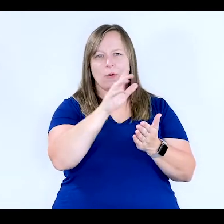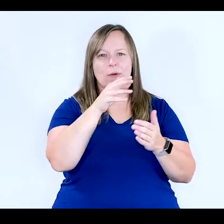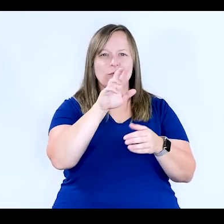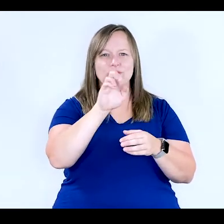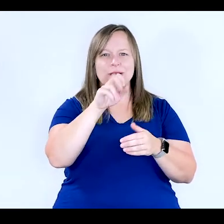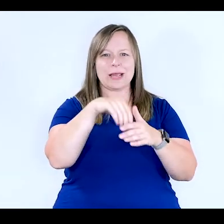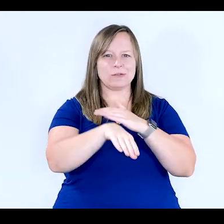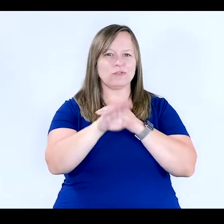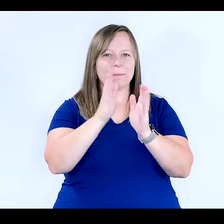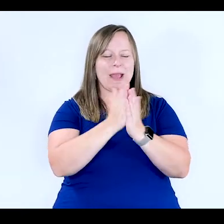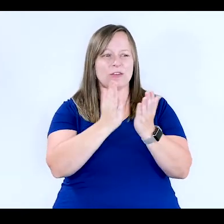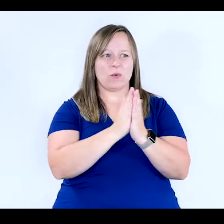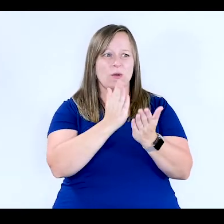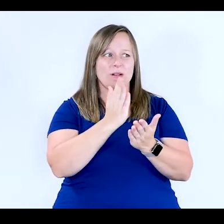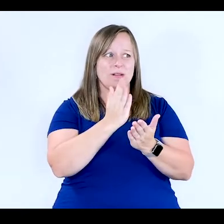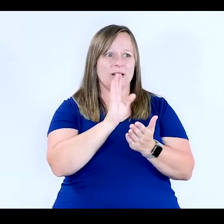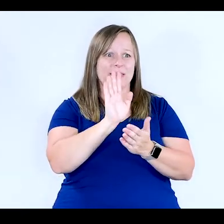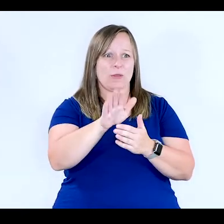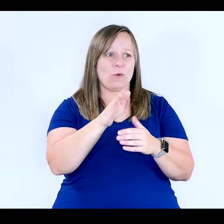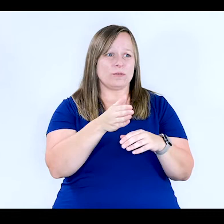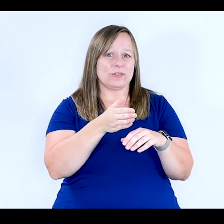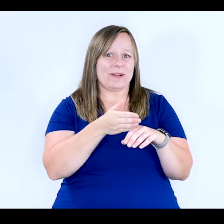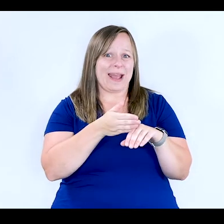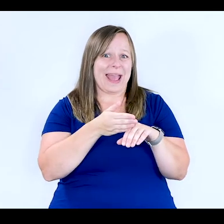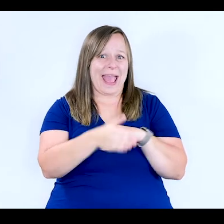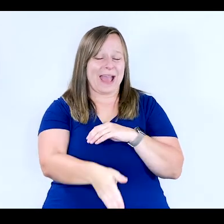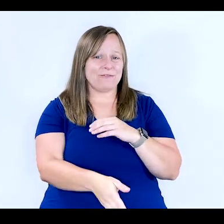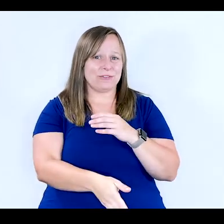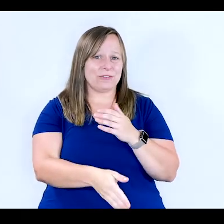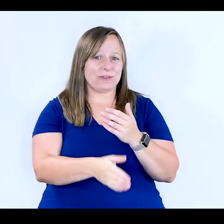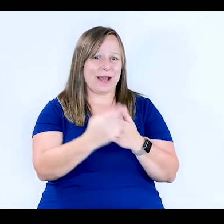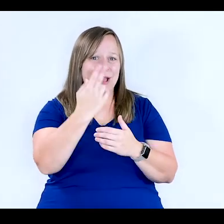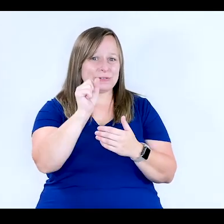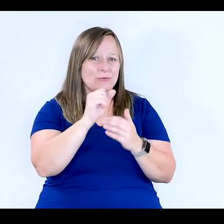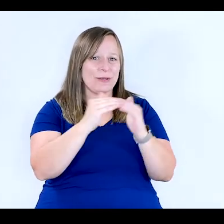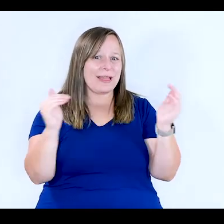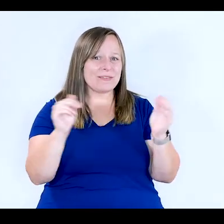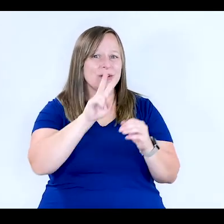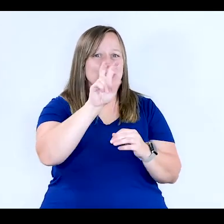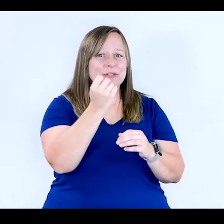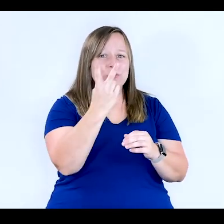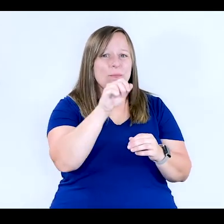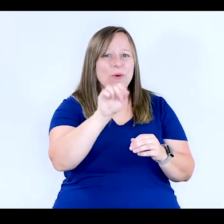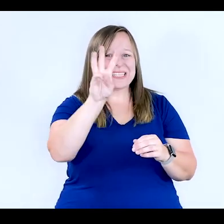However, some of them were reading at a post-secondary grade level, so 12.6 on